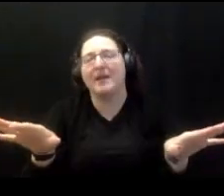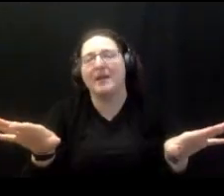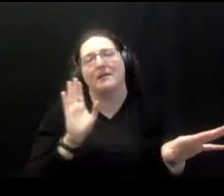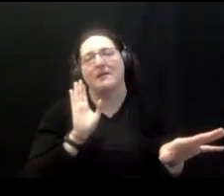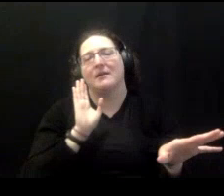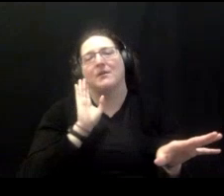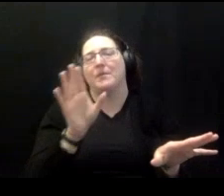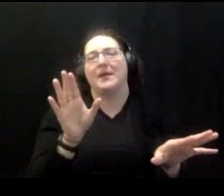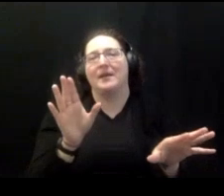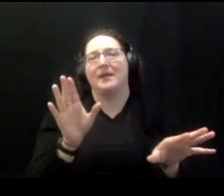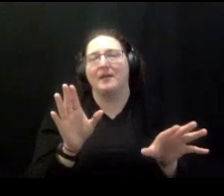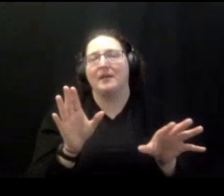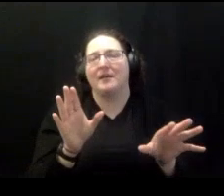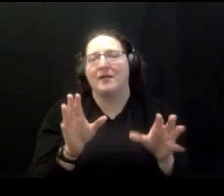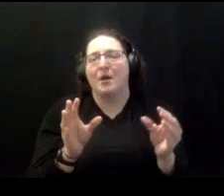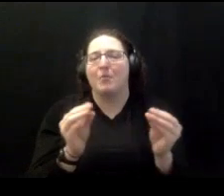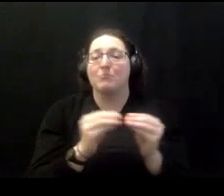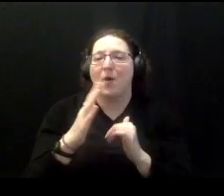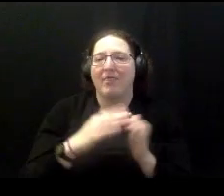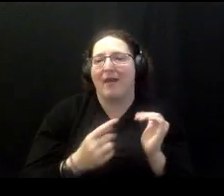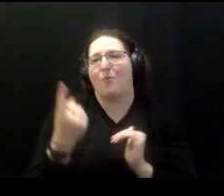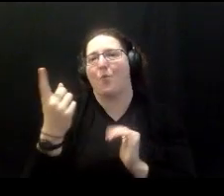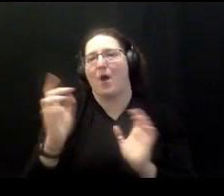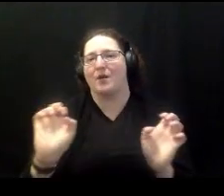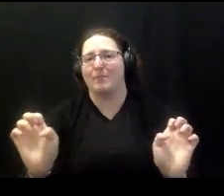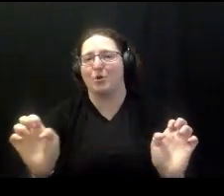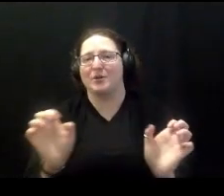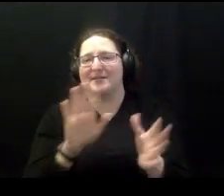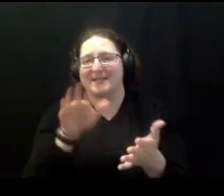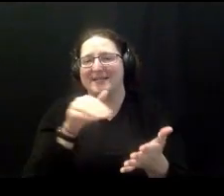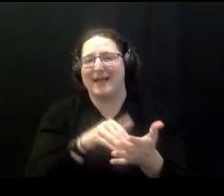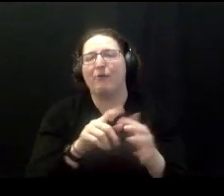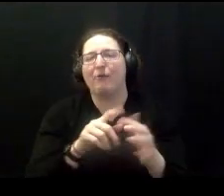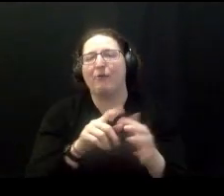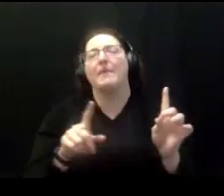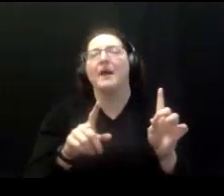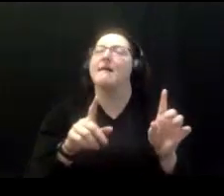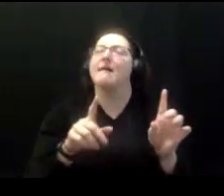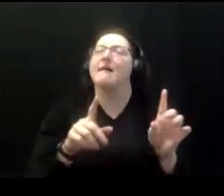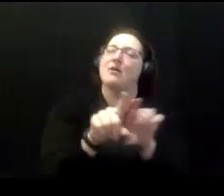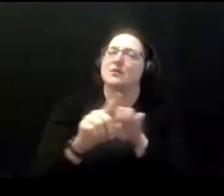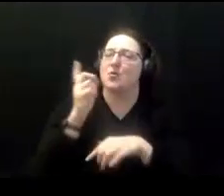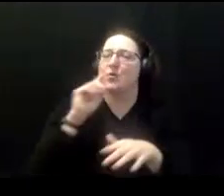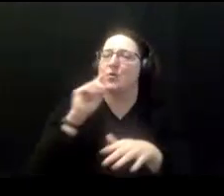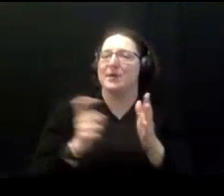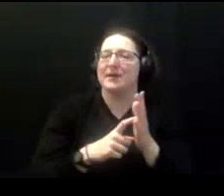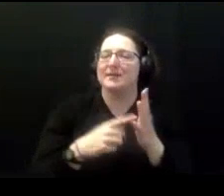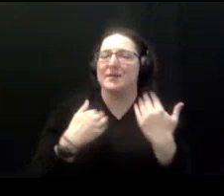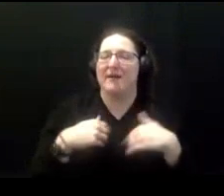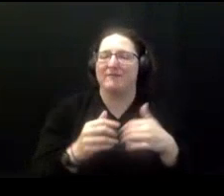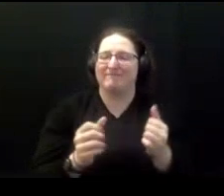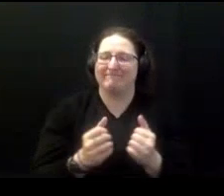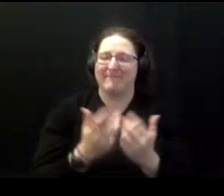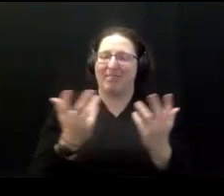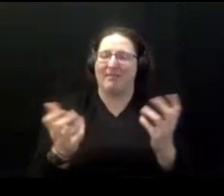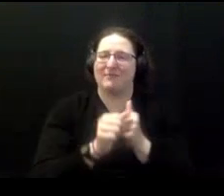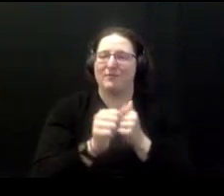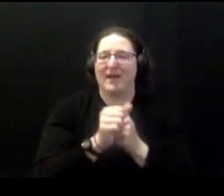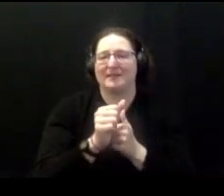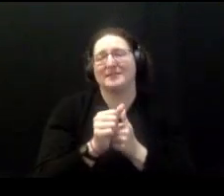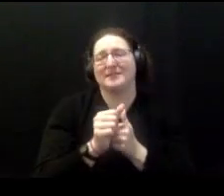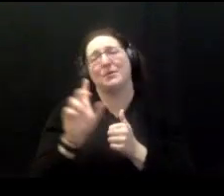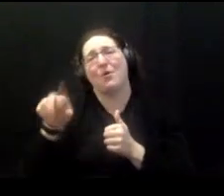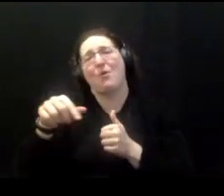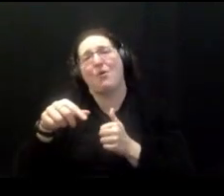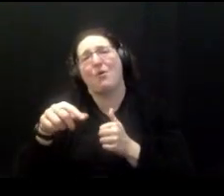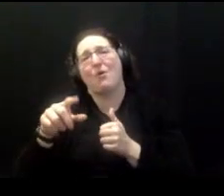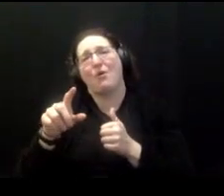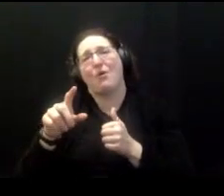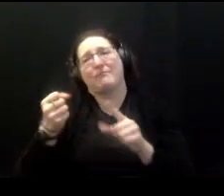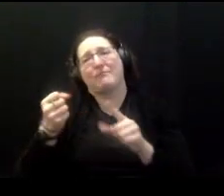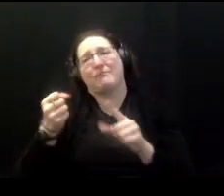However, inside this list you'll also note a number of threats and hazards that really probably would only affect a singular healthcare facility.